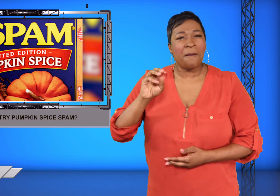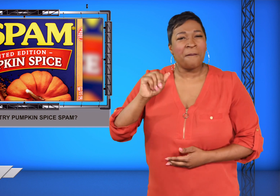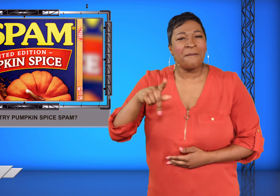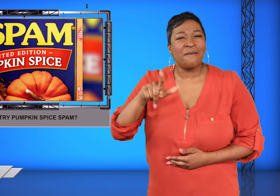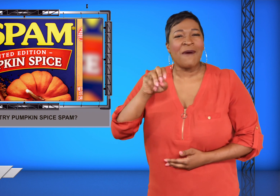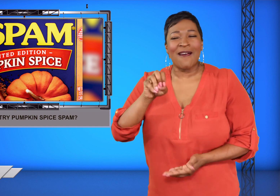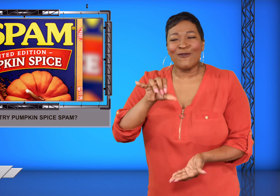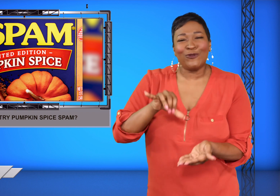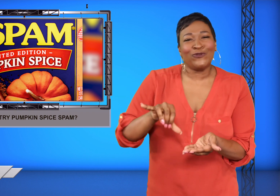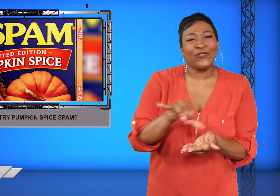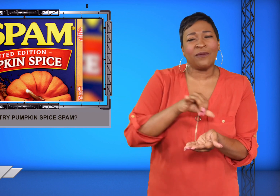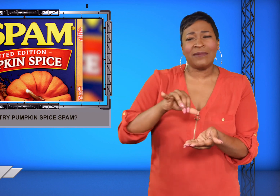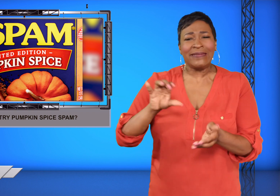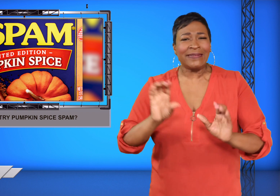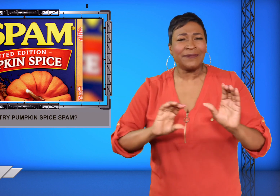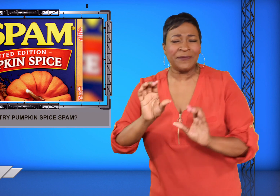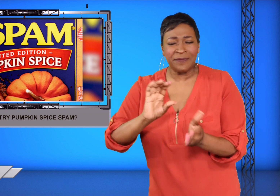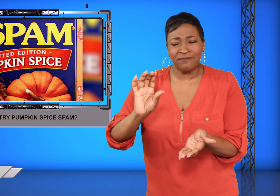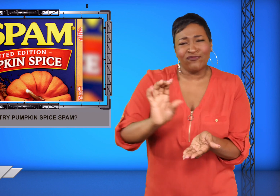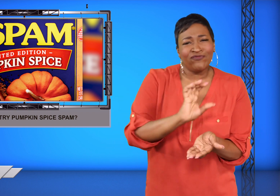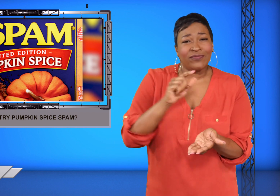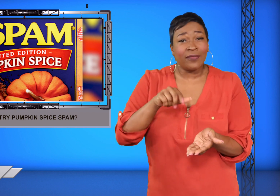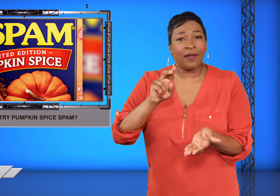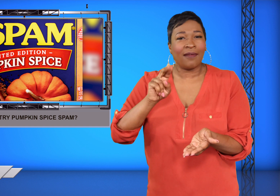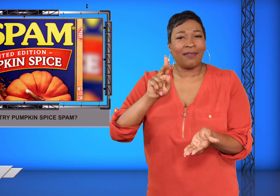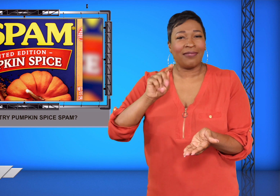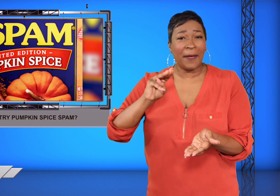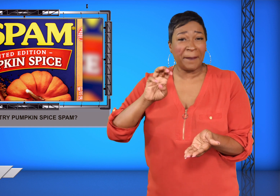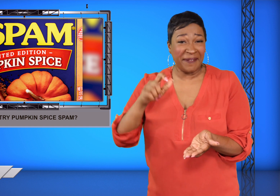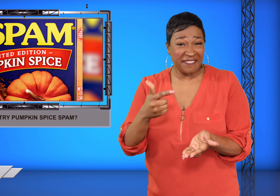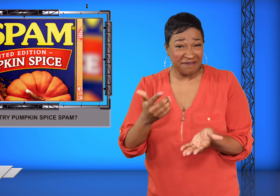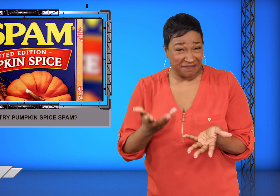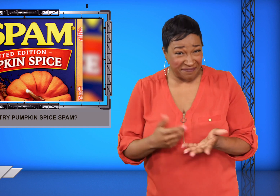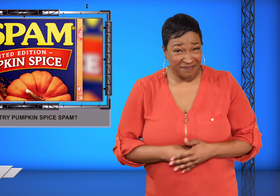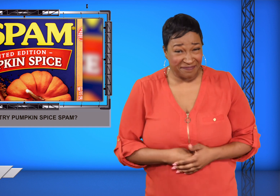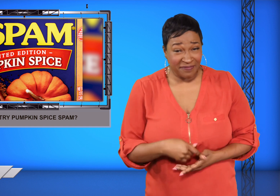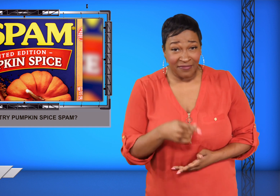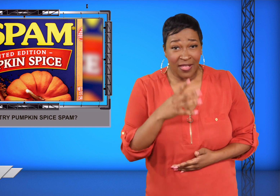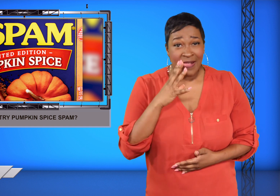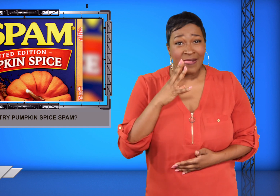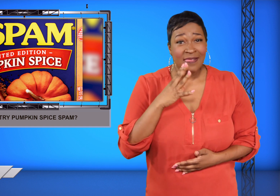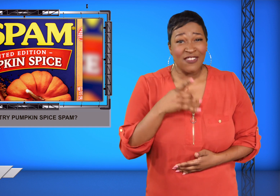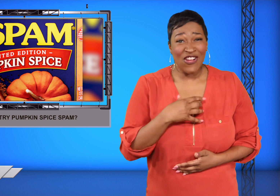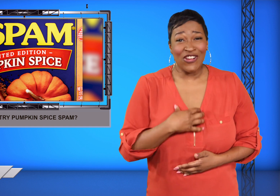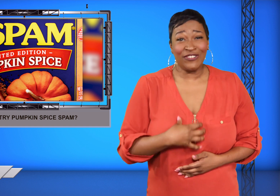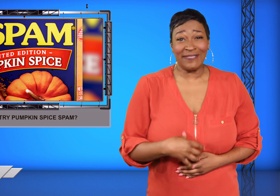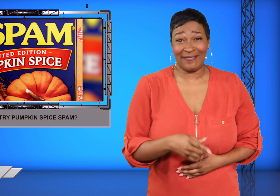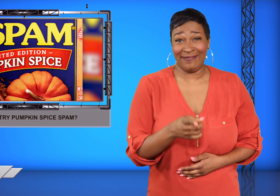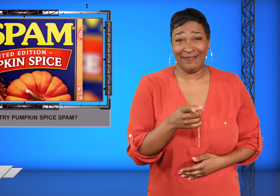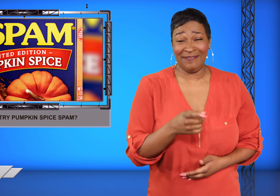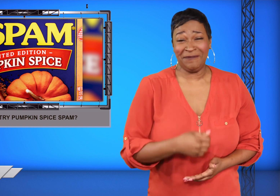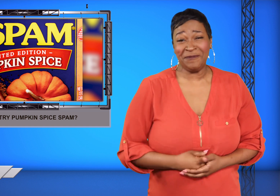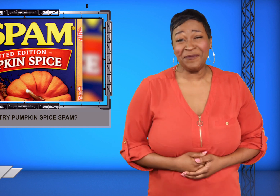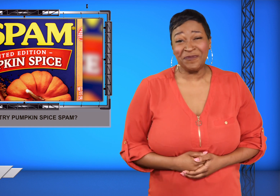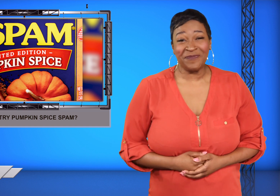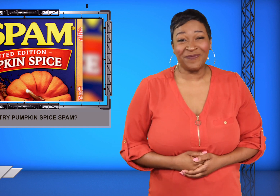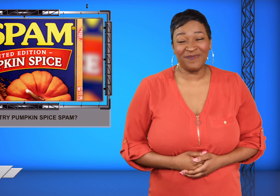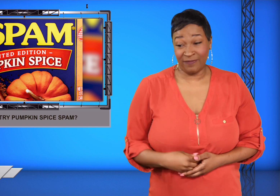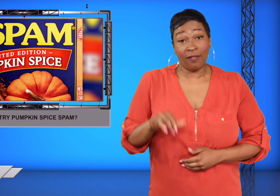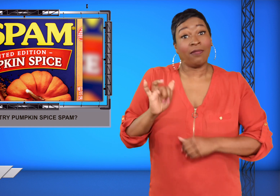maple syrup and nutmeg. Hungry yet?